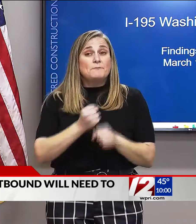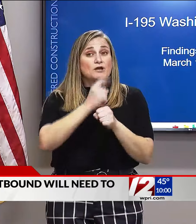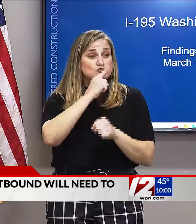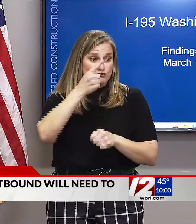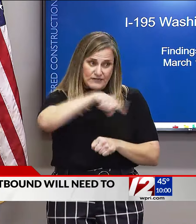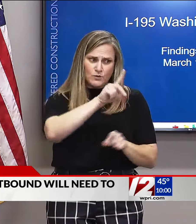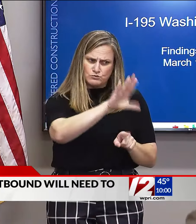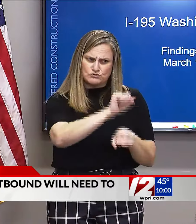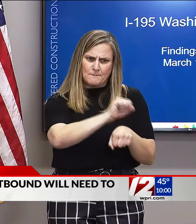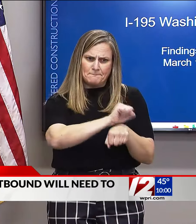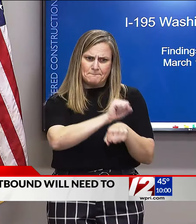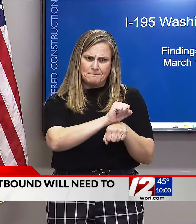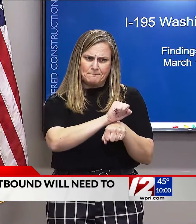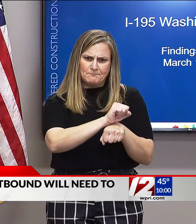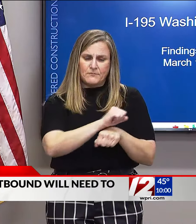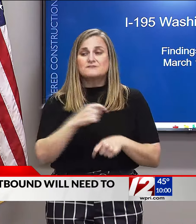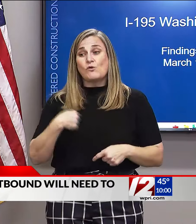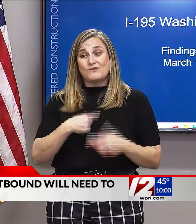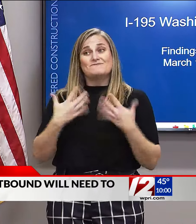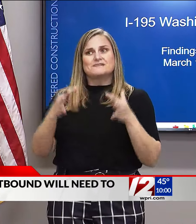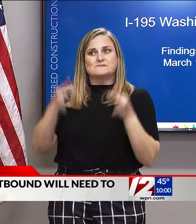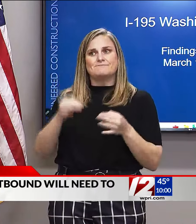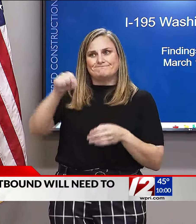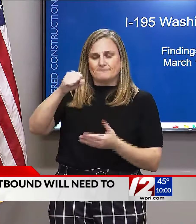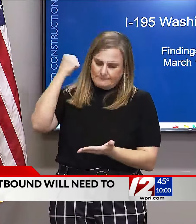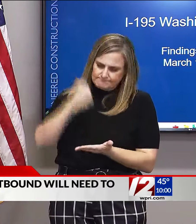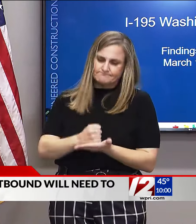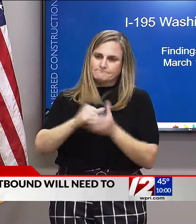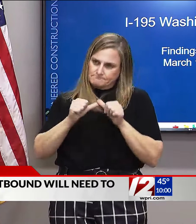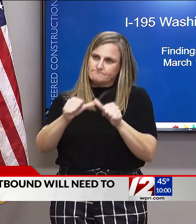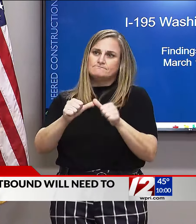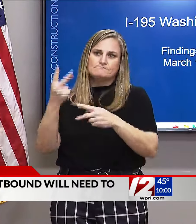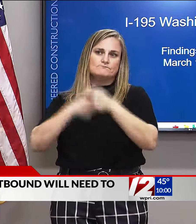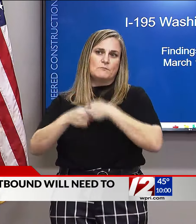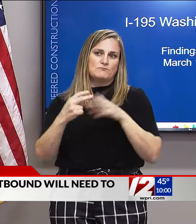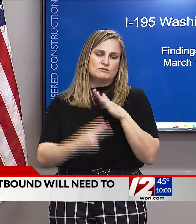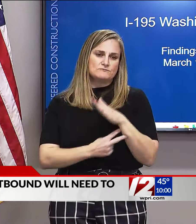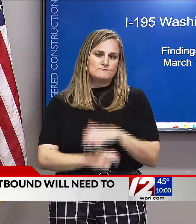reckoning for those who McKee: The day of McKee: The day of